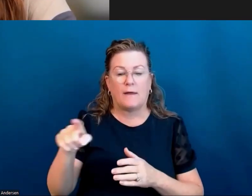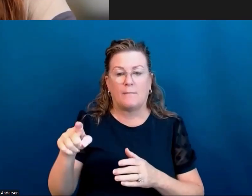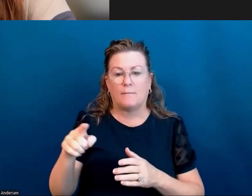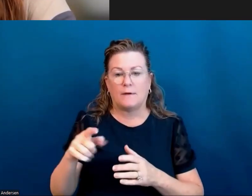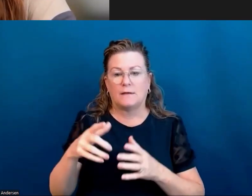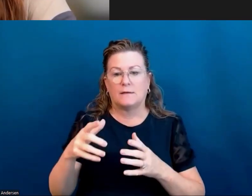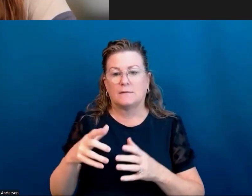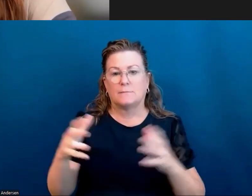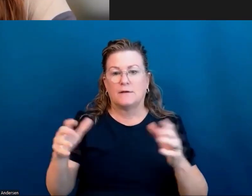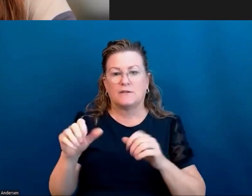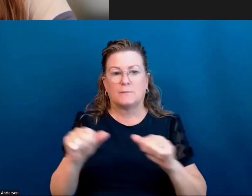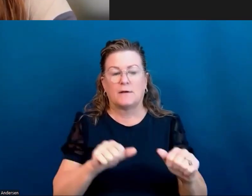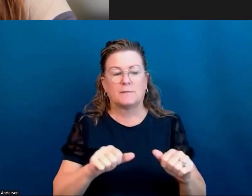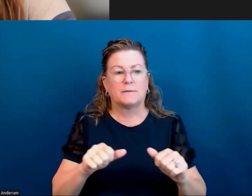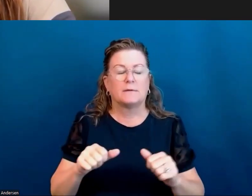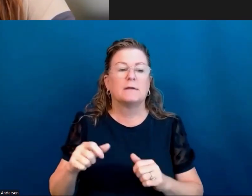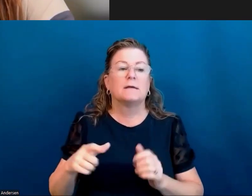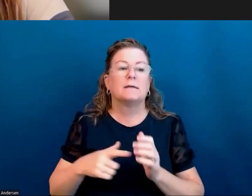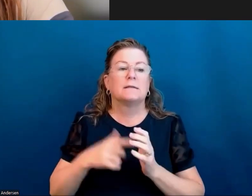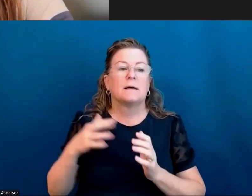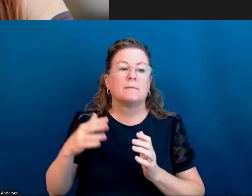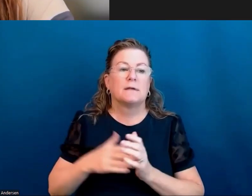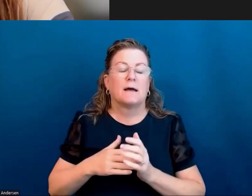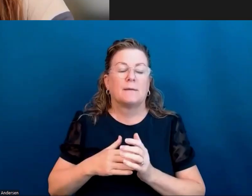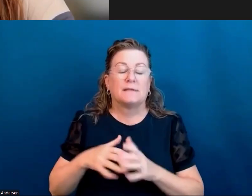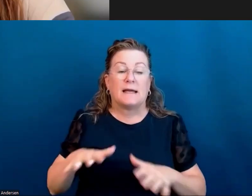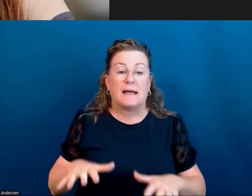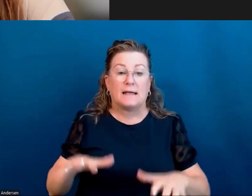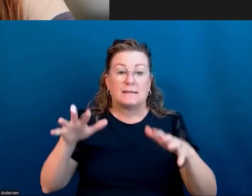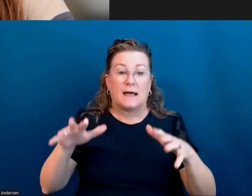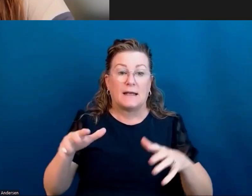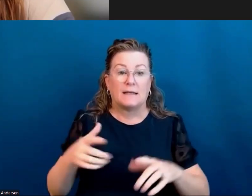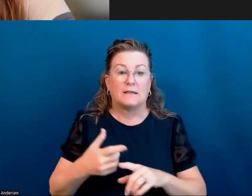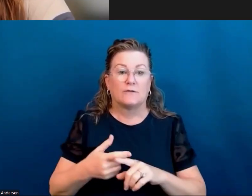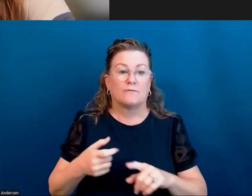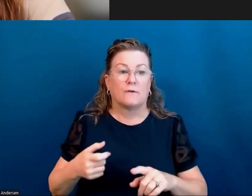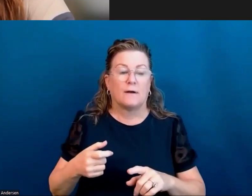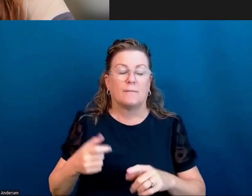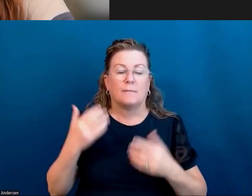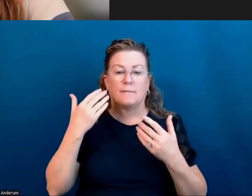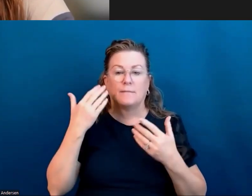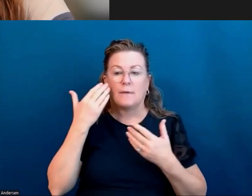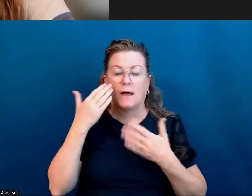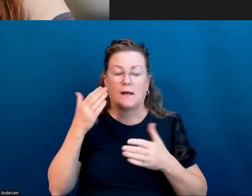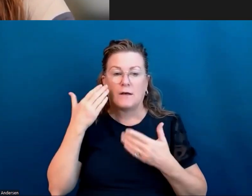because sometimes the anxiety comes from the unknown, and so